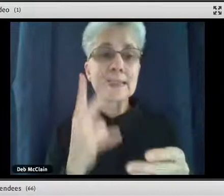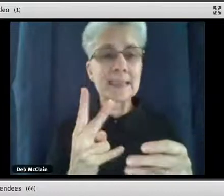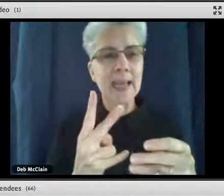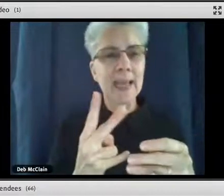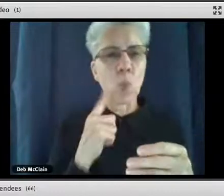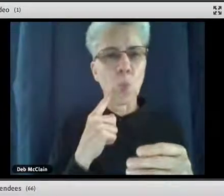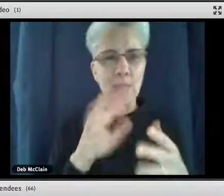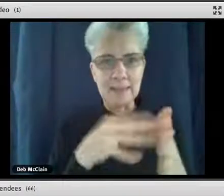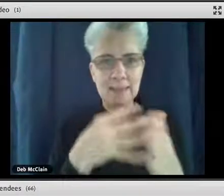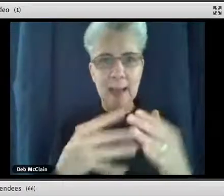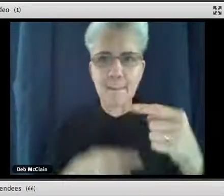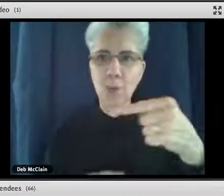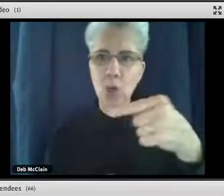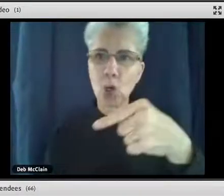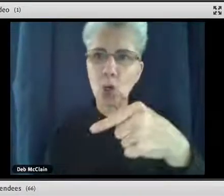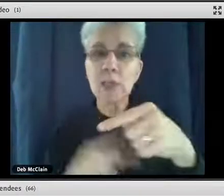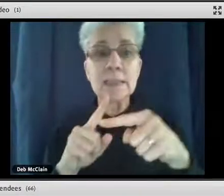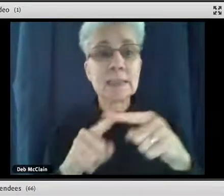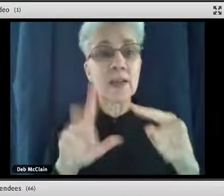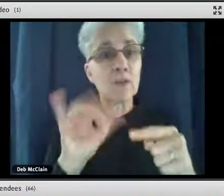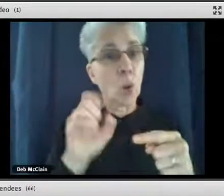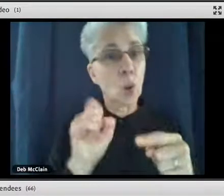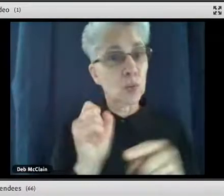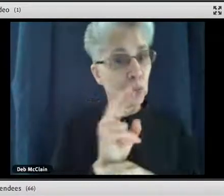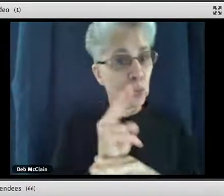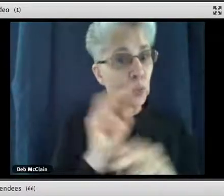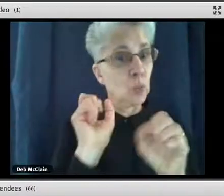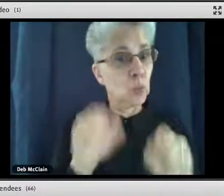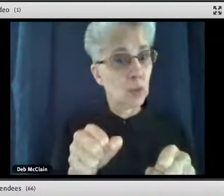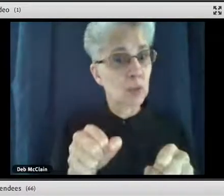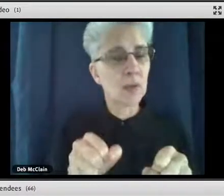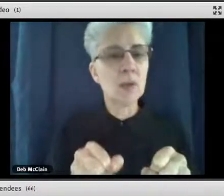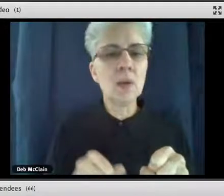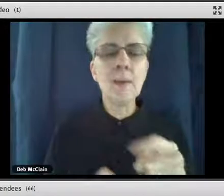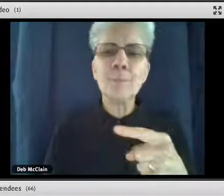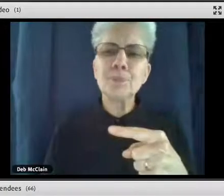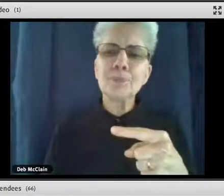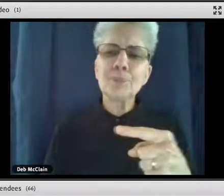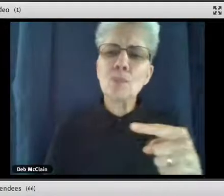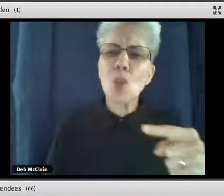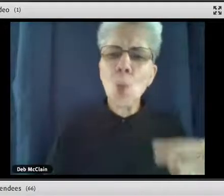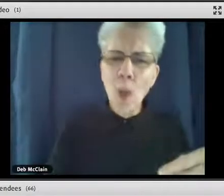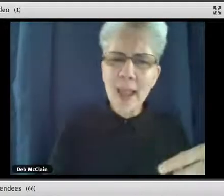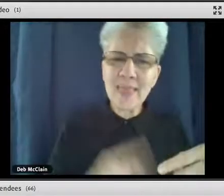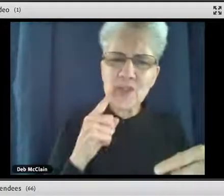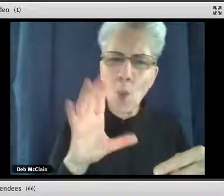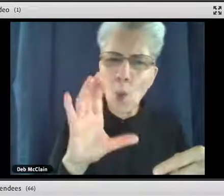So you can see here with this table, the different codes we can use. On the right-hand side,